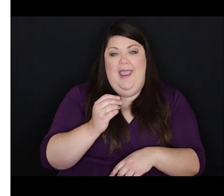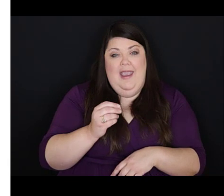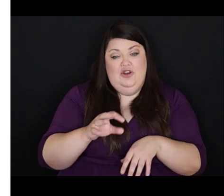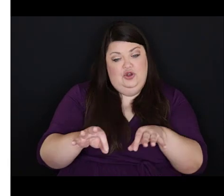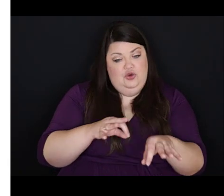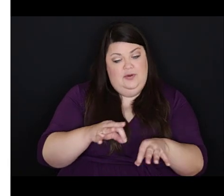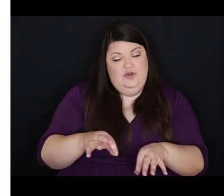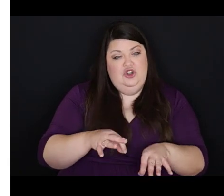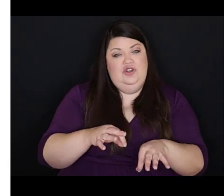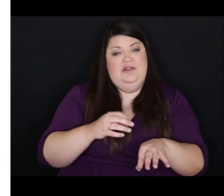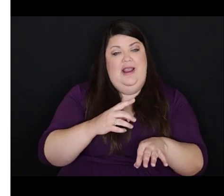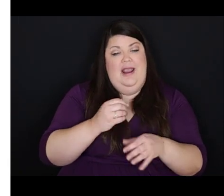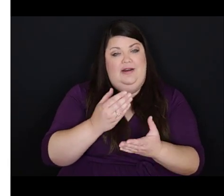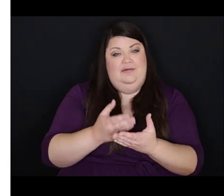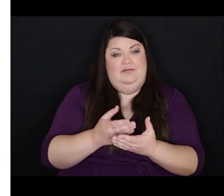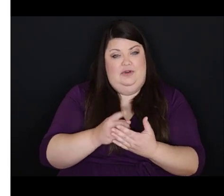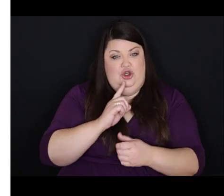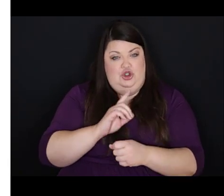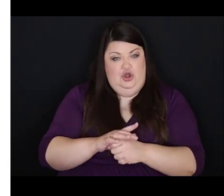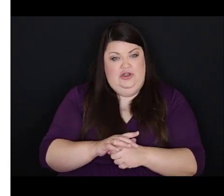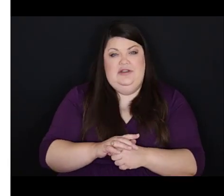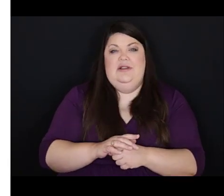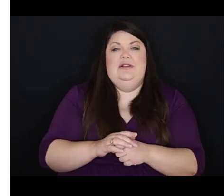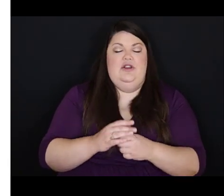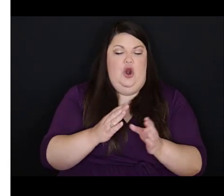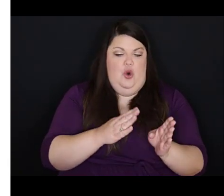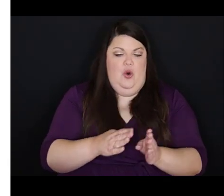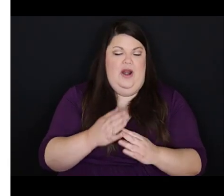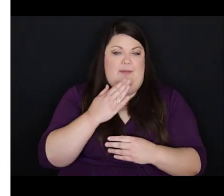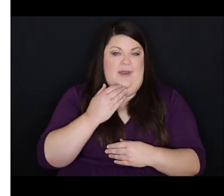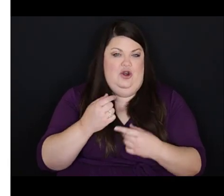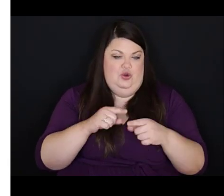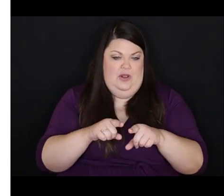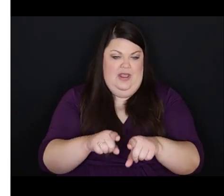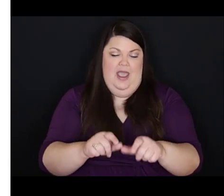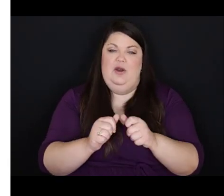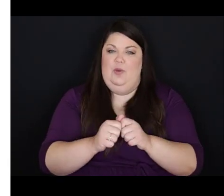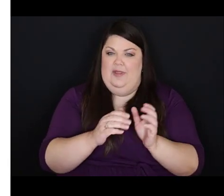Assurances are organized better to align with the plan and we hope you will agree.